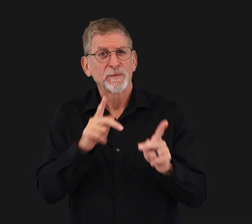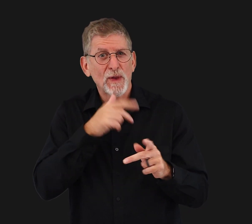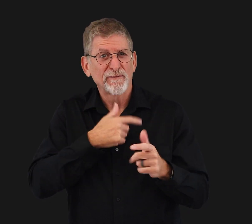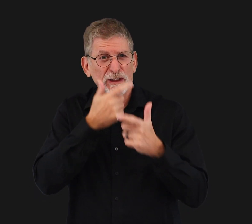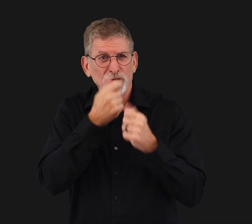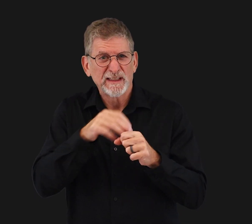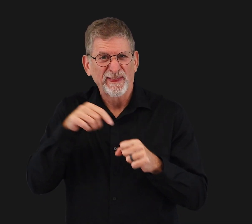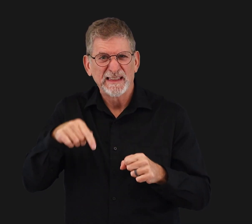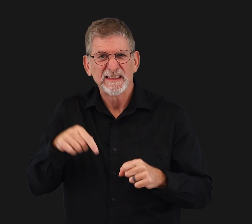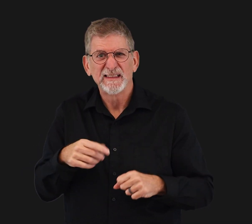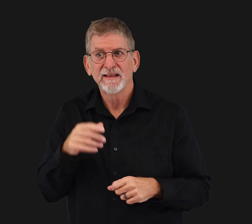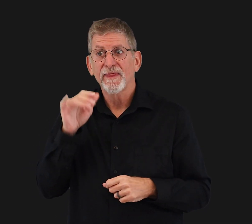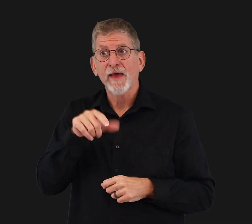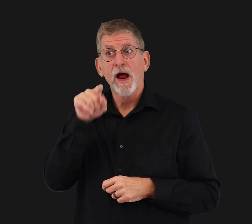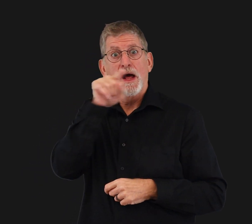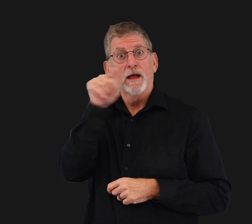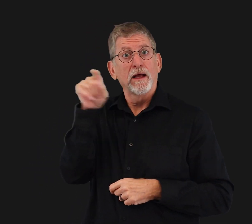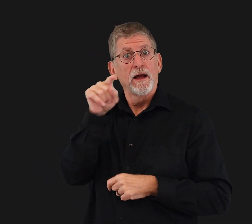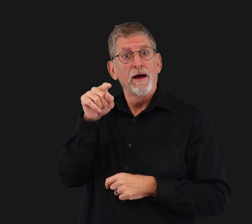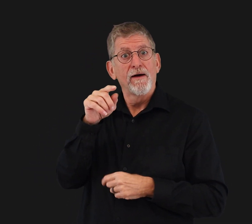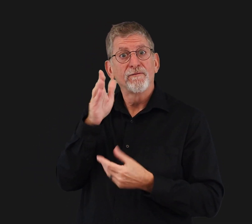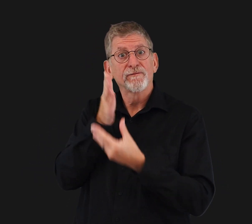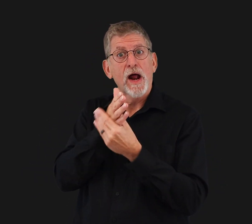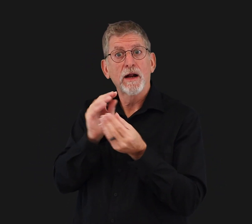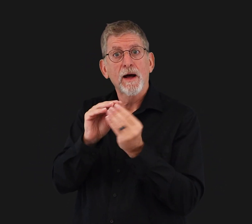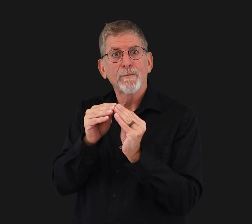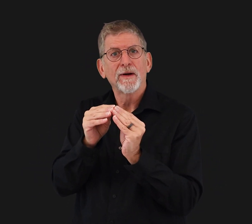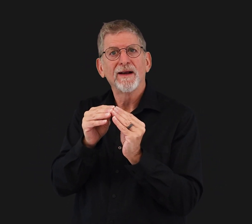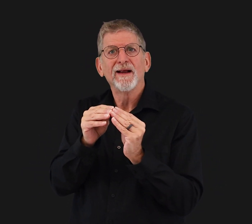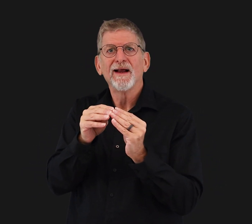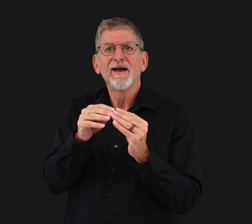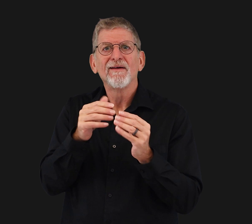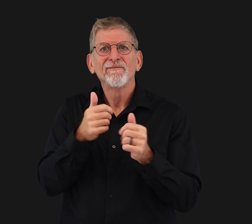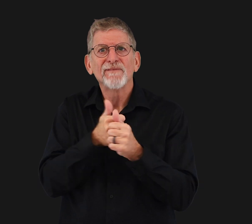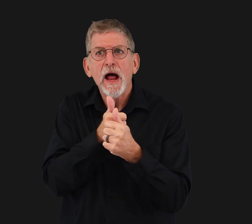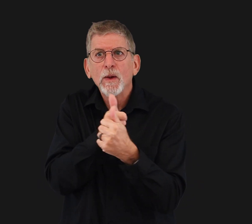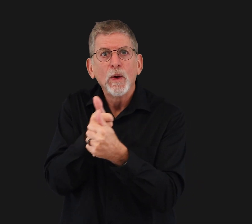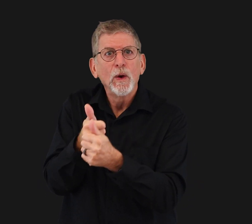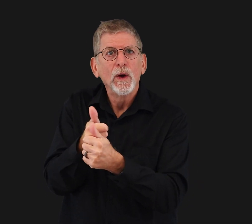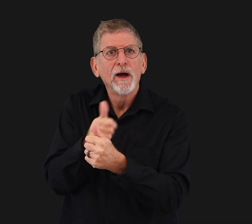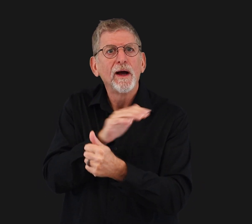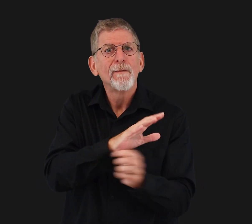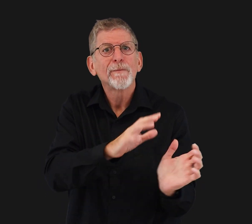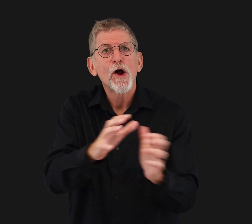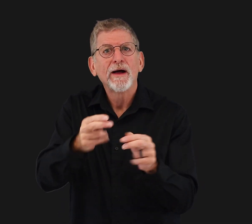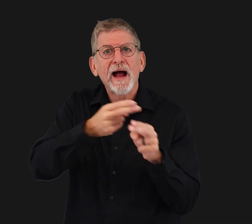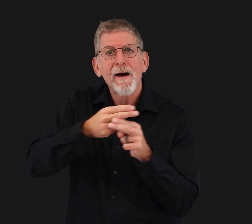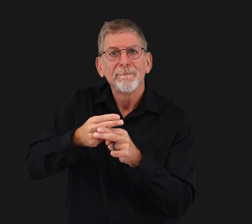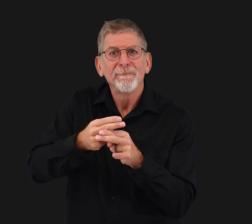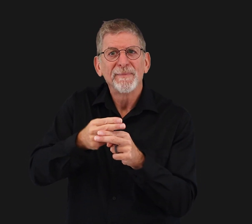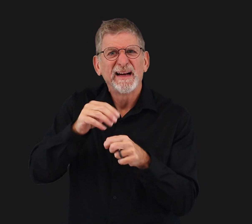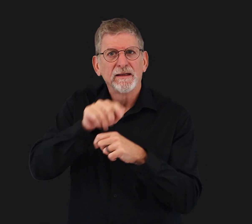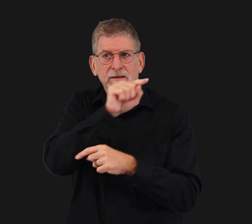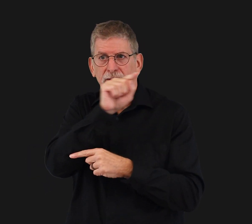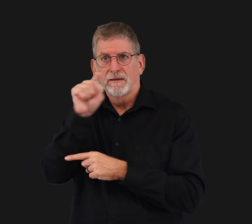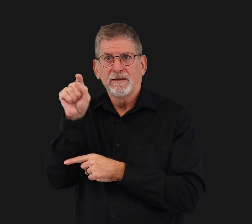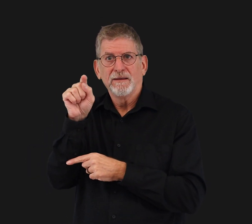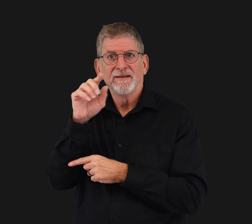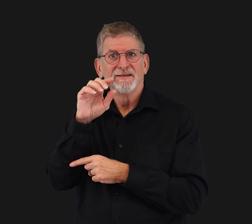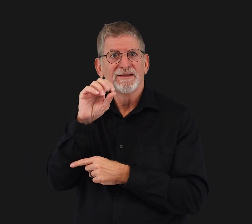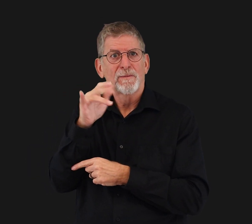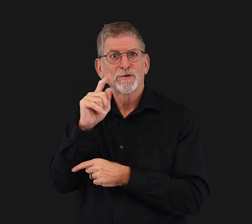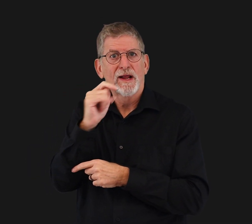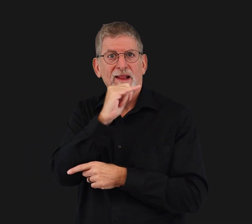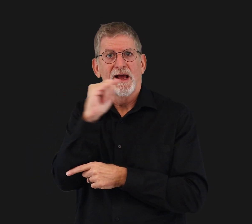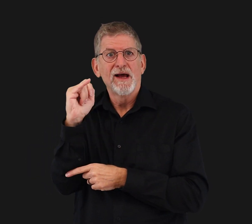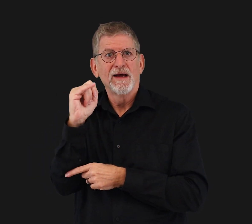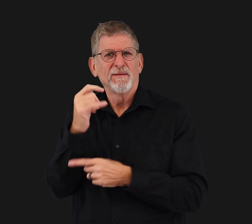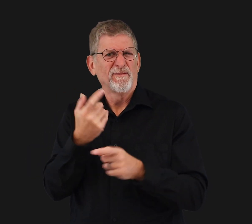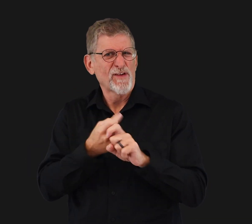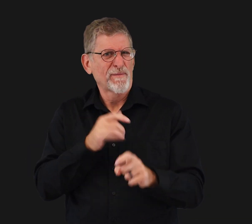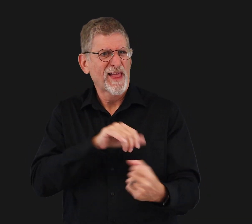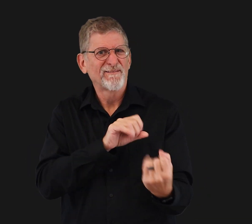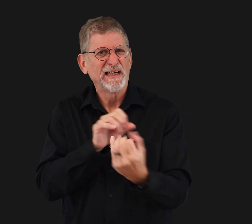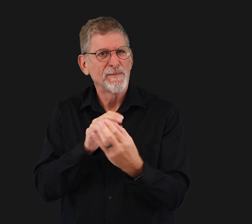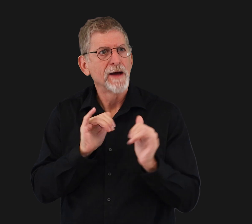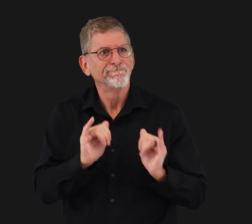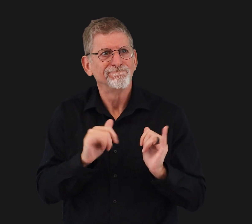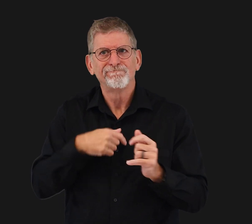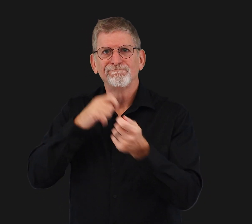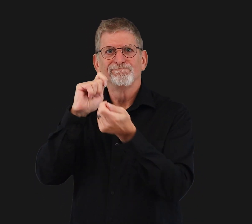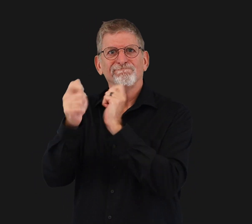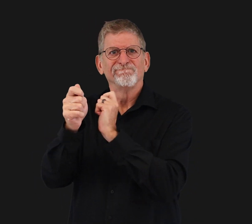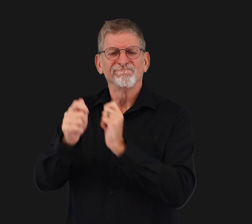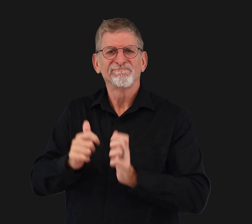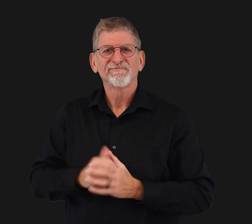the file numbers follow the parties’ names in the subject line as a result of that feedback.